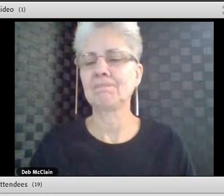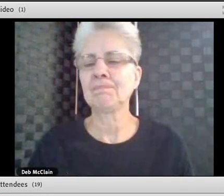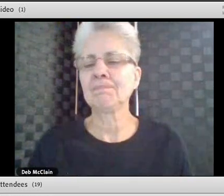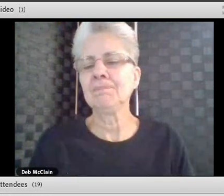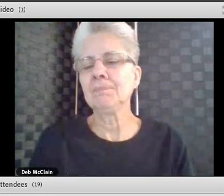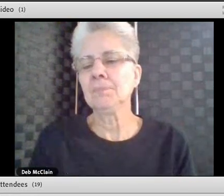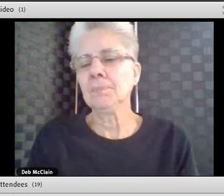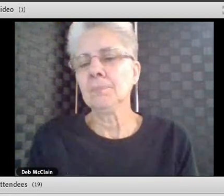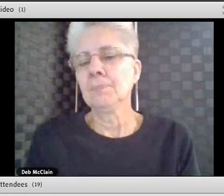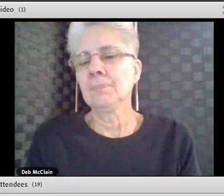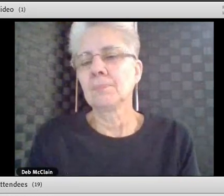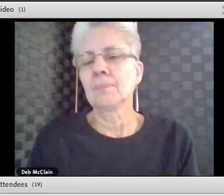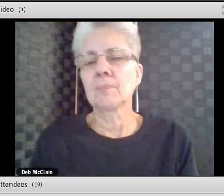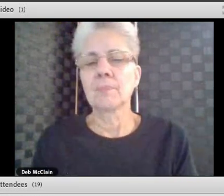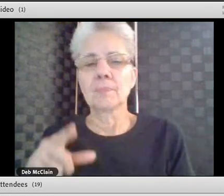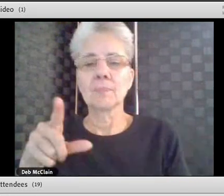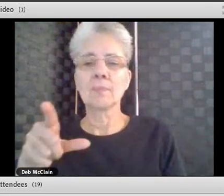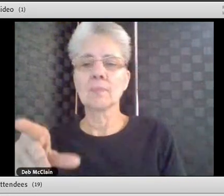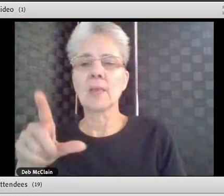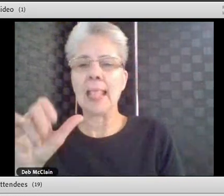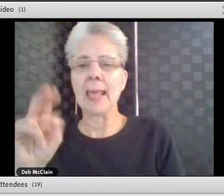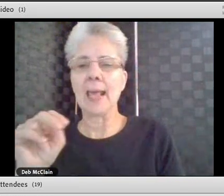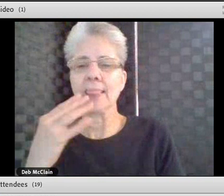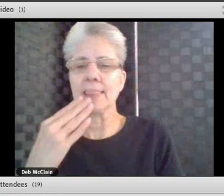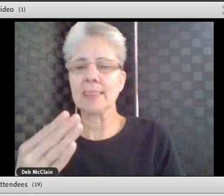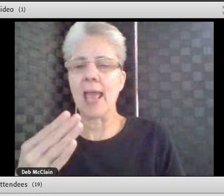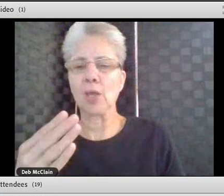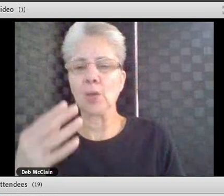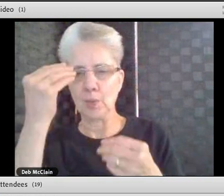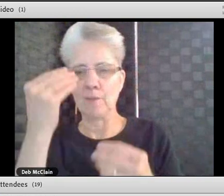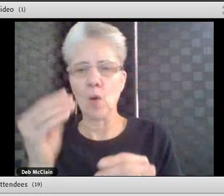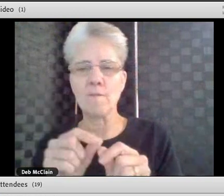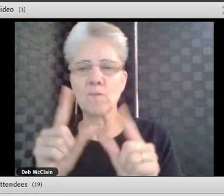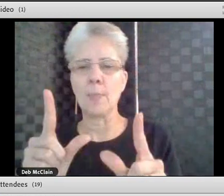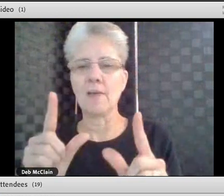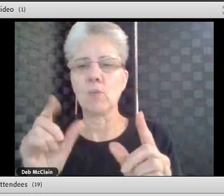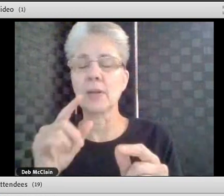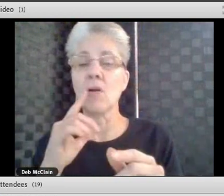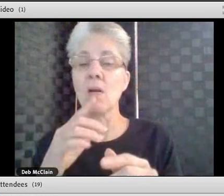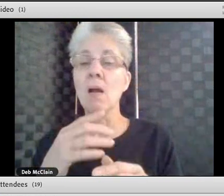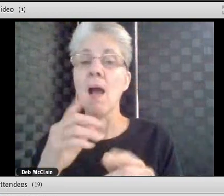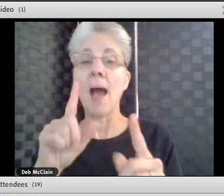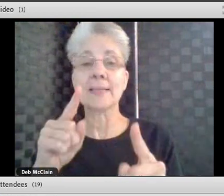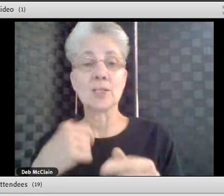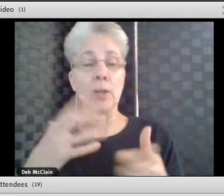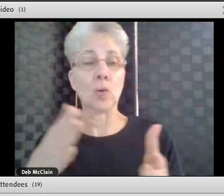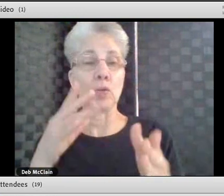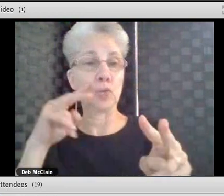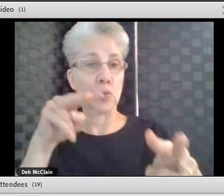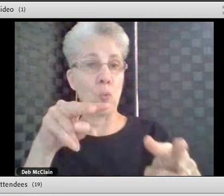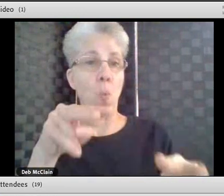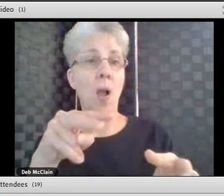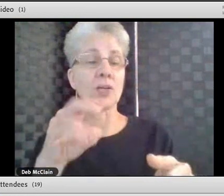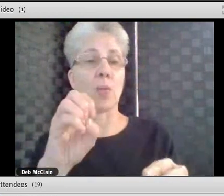If not, let me know. Beckwith: Thank you, Stephanie, for an informative webinar. Attendees, we encourage you to keep an eye on the SWFLN CE calendar,